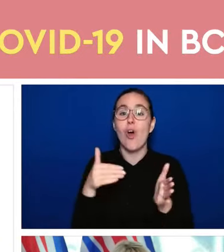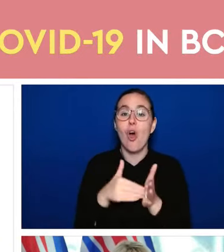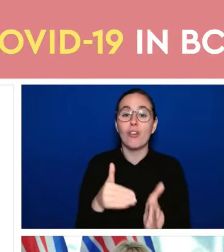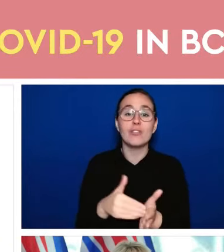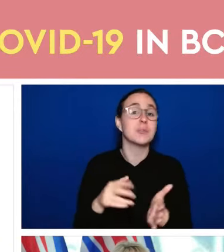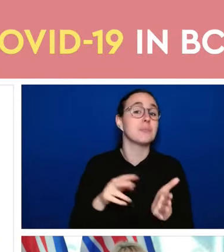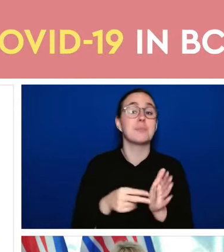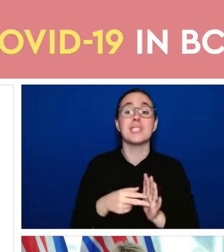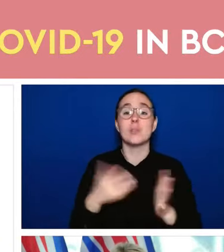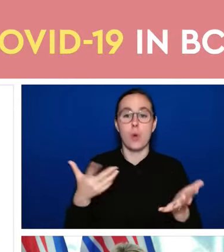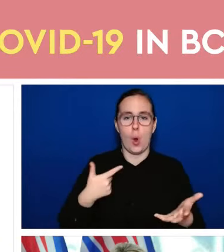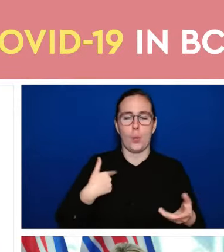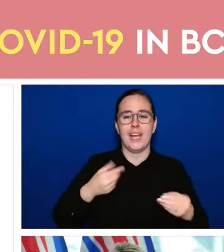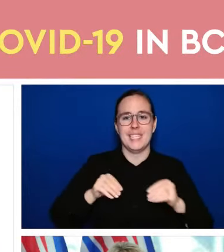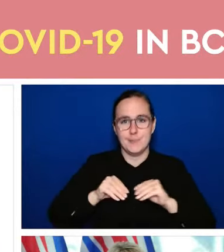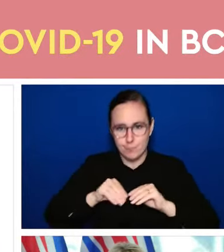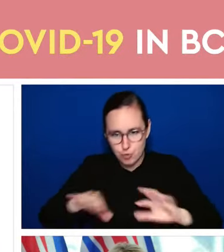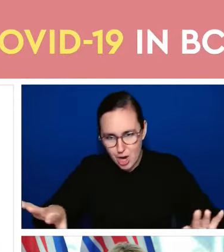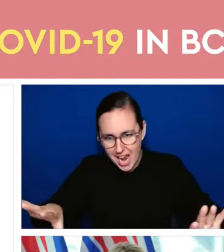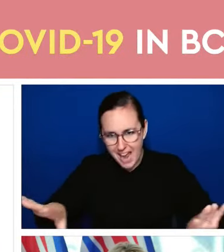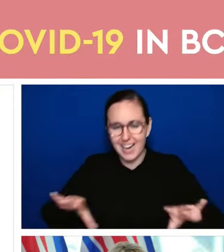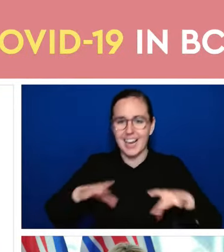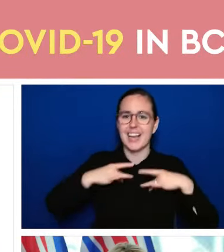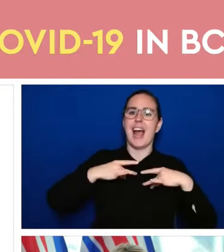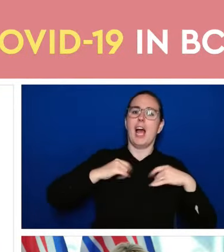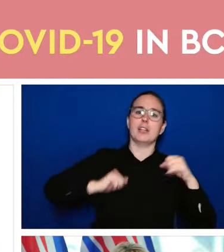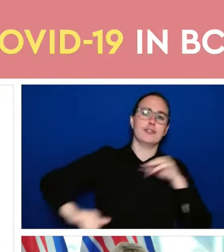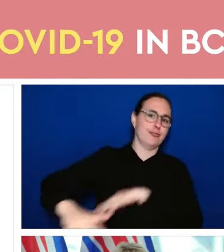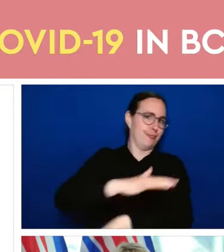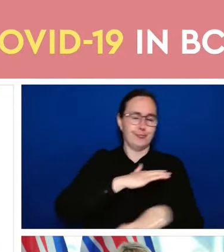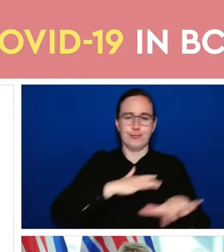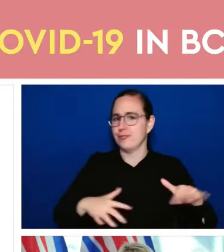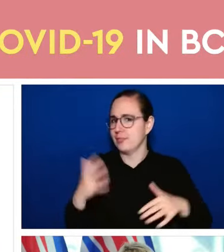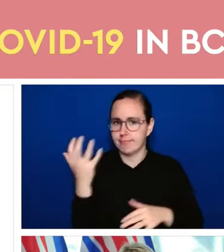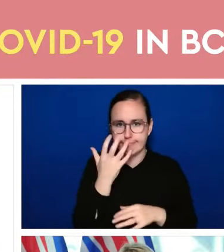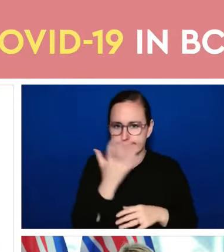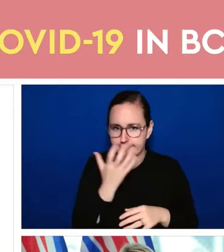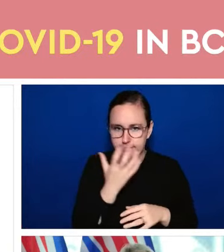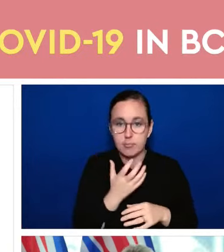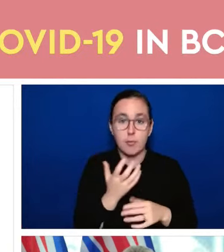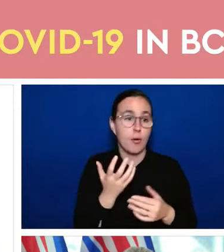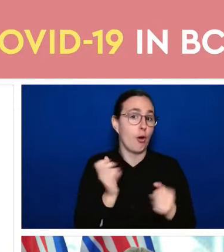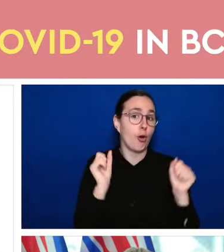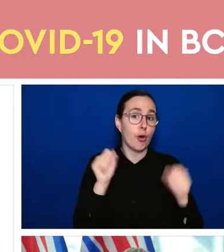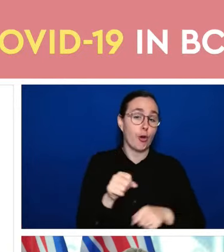might start seeing a surge at the same time. That our community from our last booster